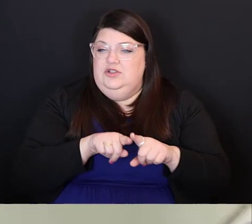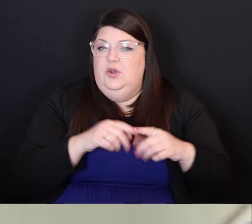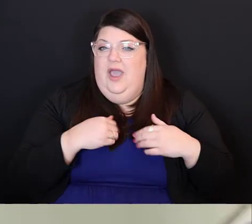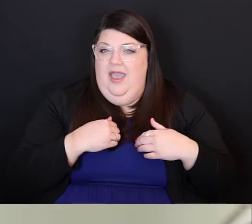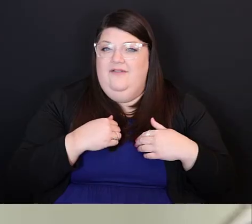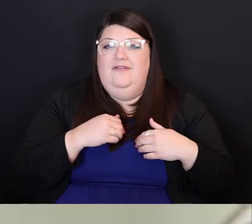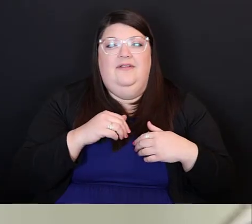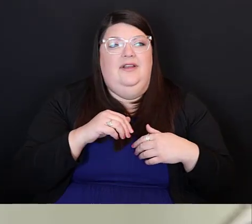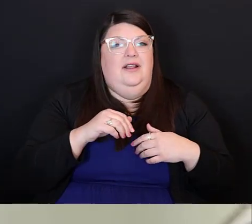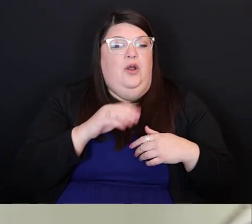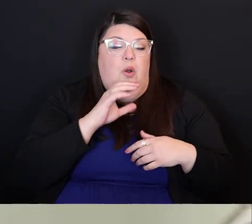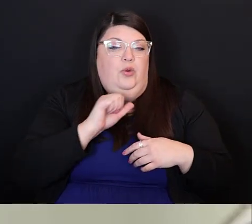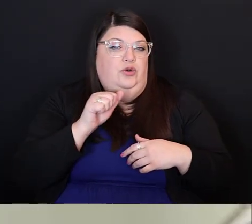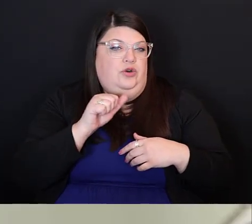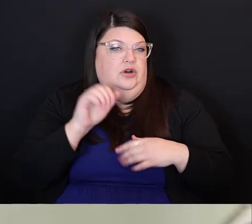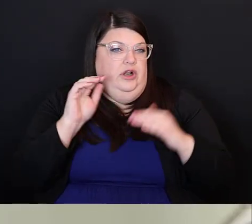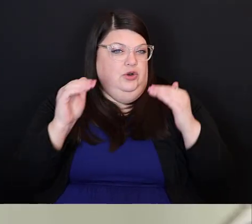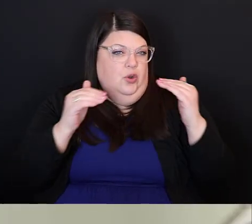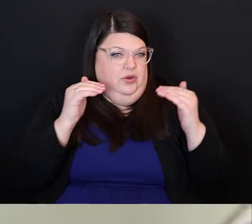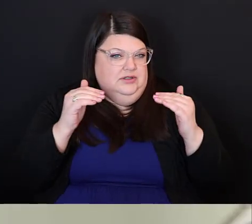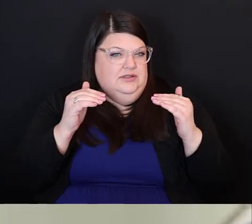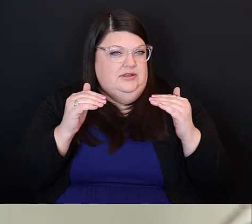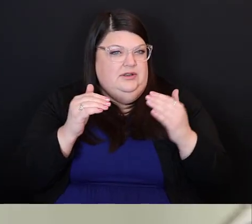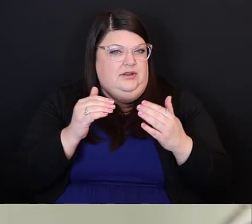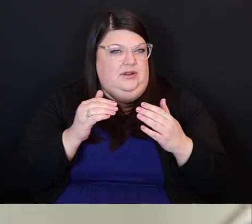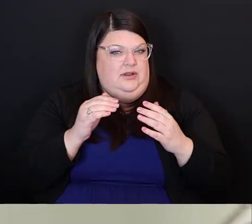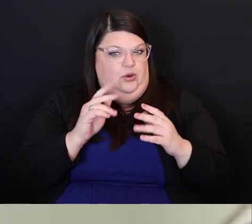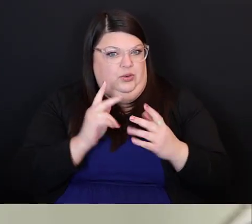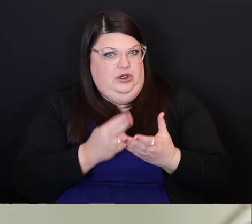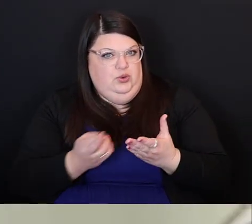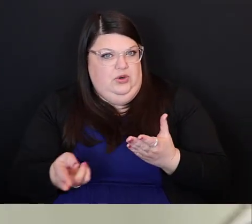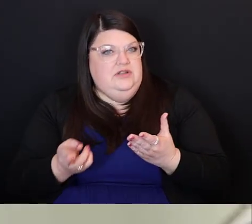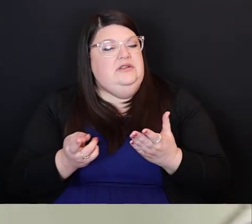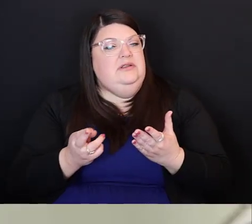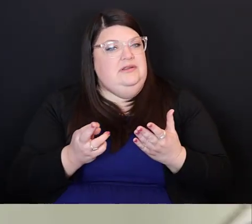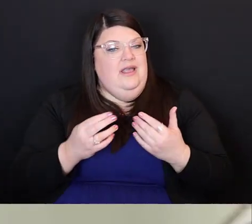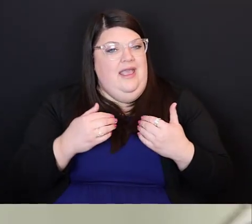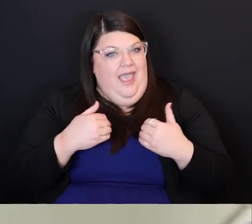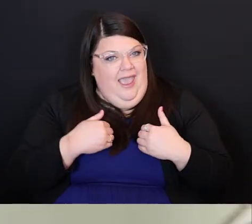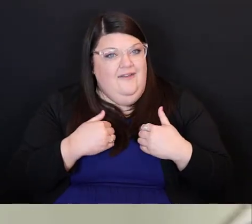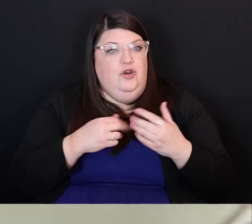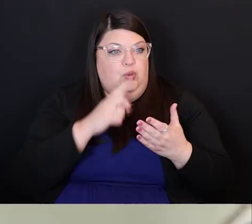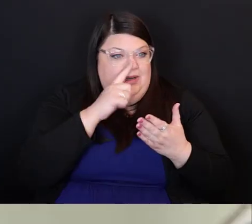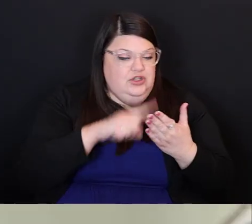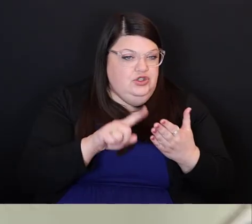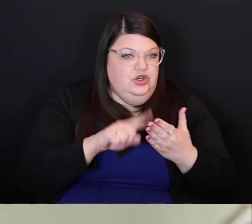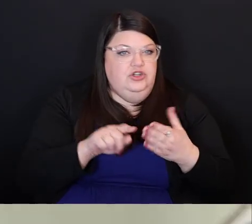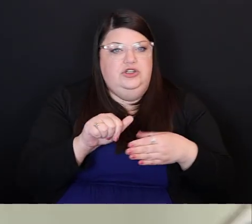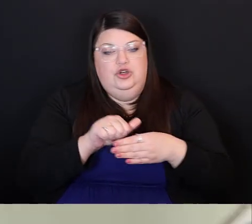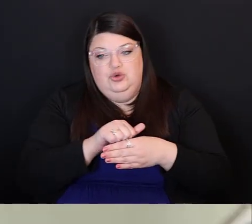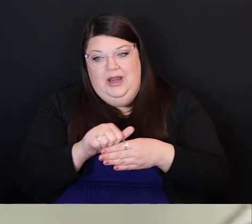This social impact organization provides tools and training that make sure people can take advantage of today's technology.